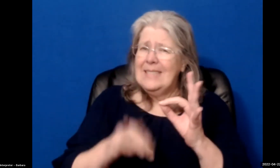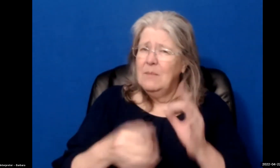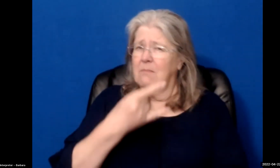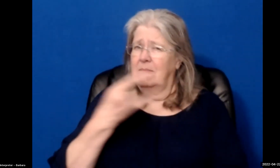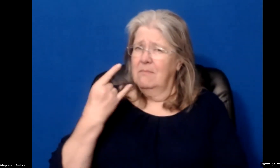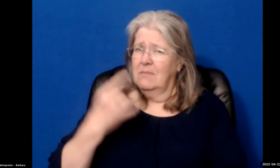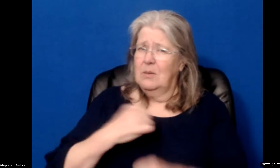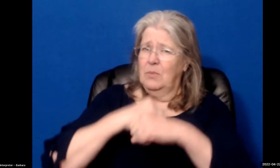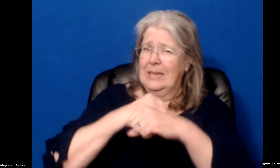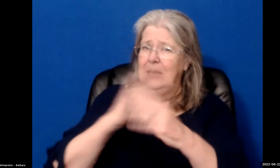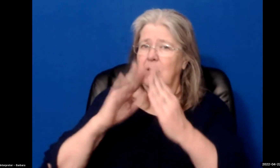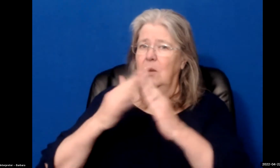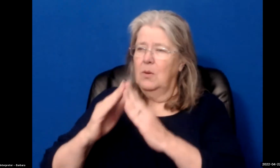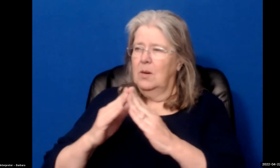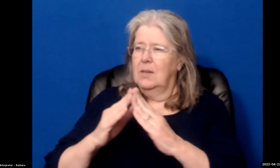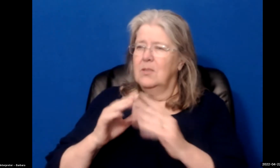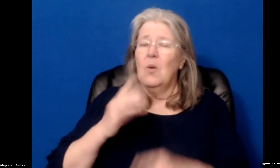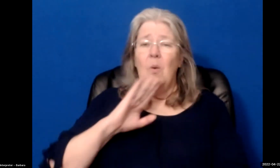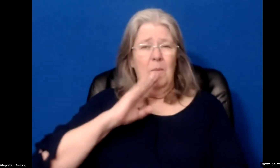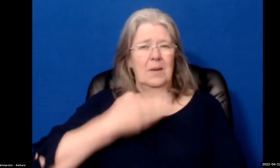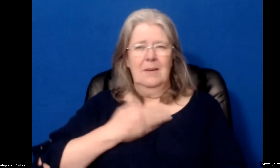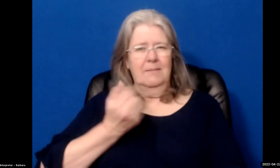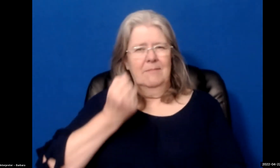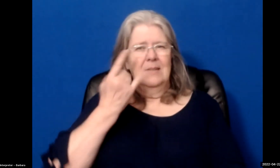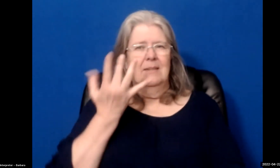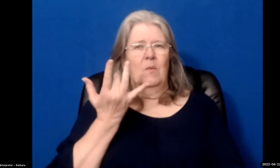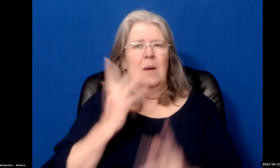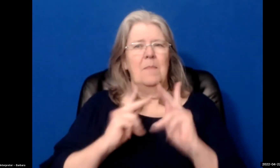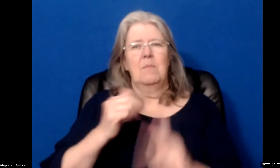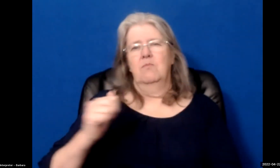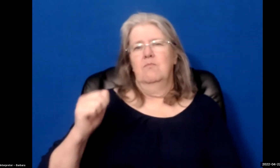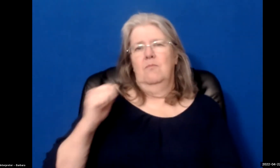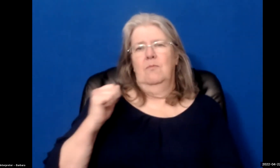community that maybe they weren't considering that there could be, you know, people in the